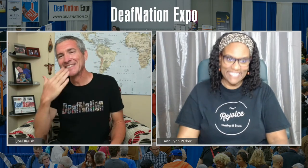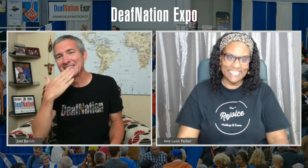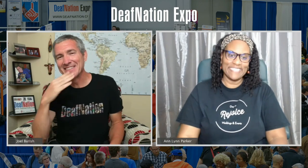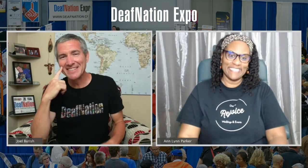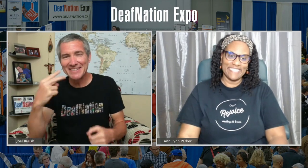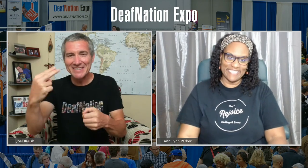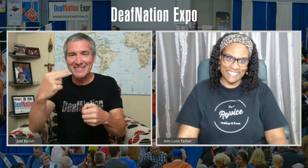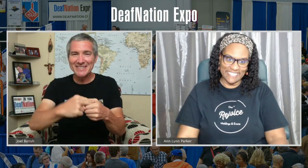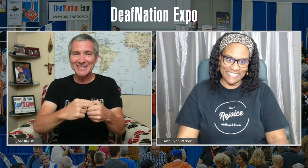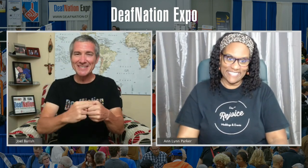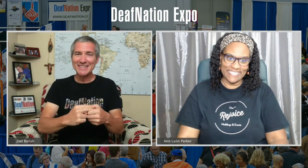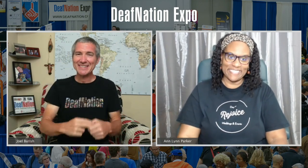Thank you for joining!